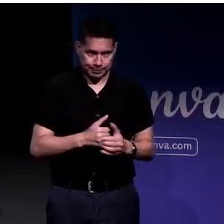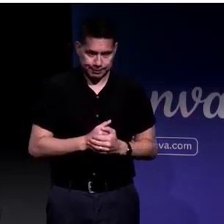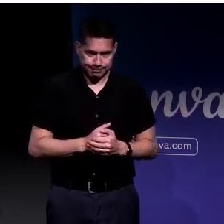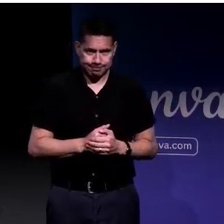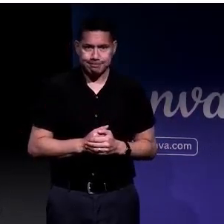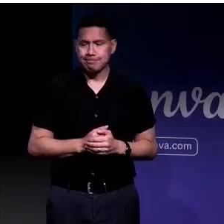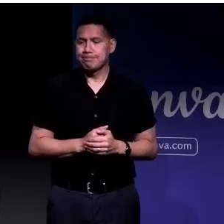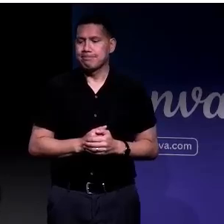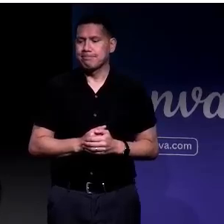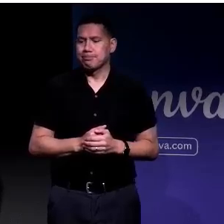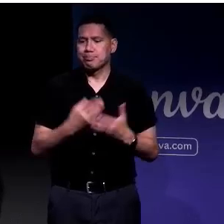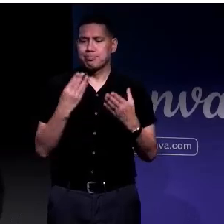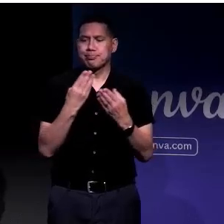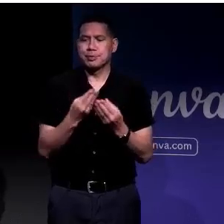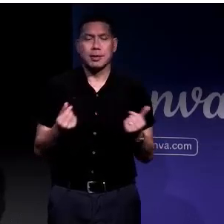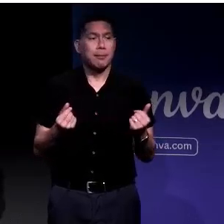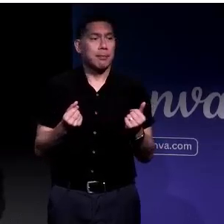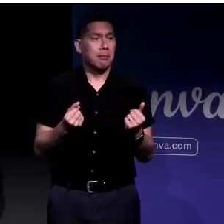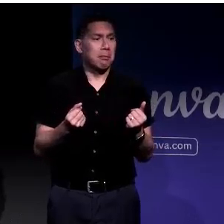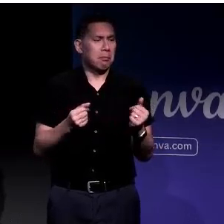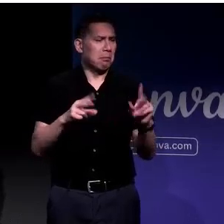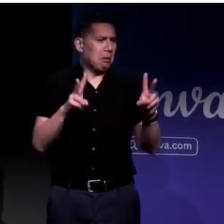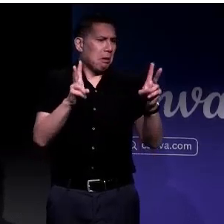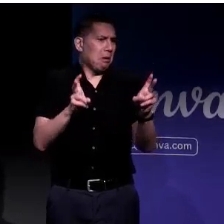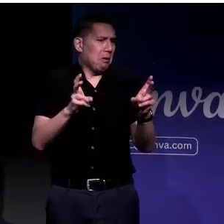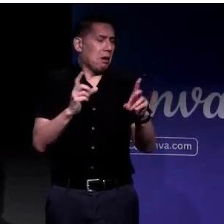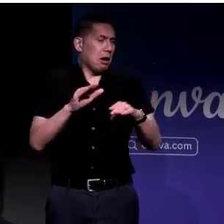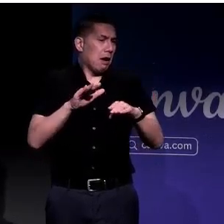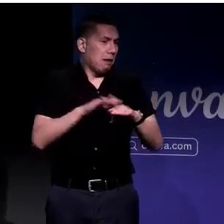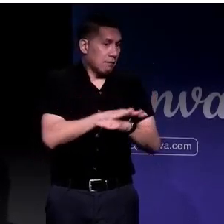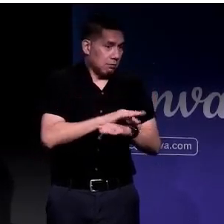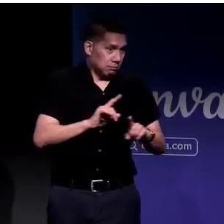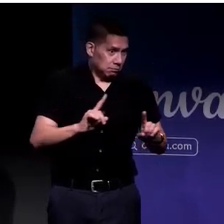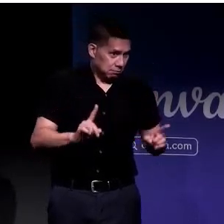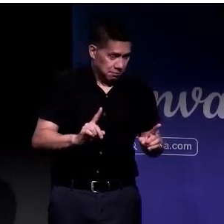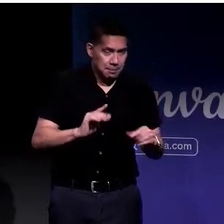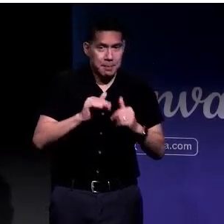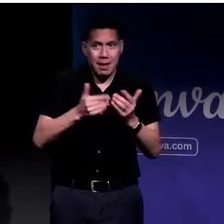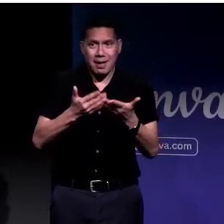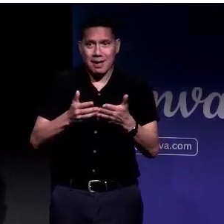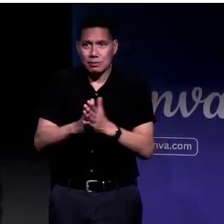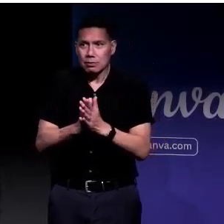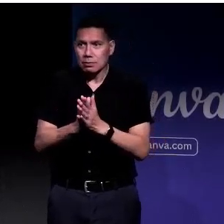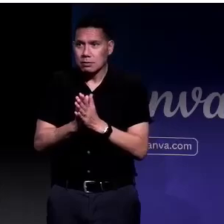So some of the things I want to talk about today are about how my team and